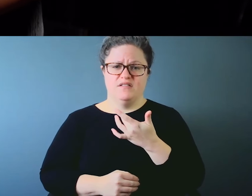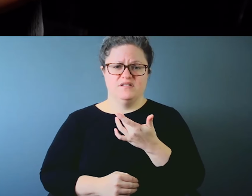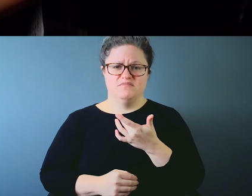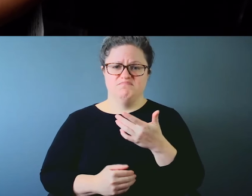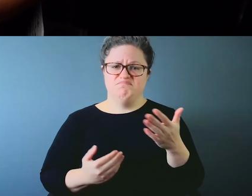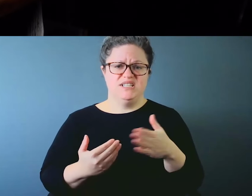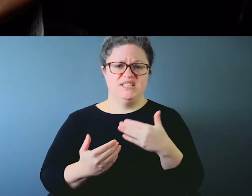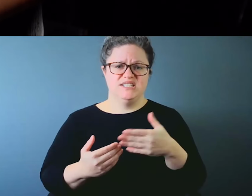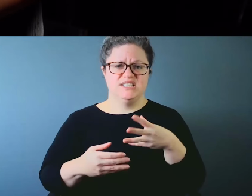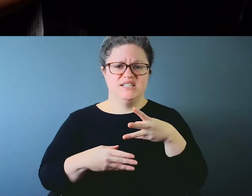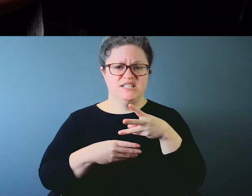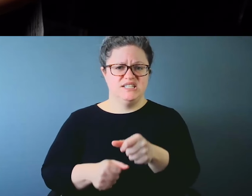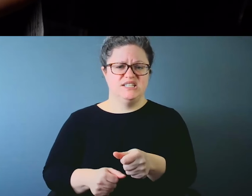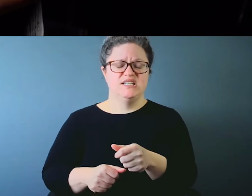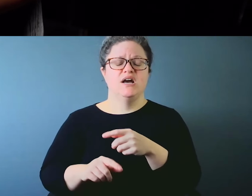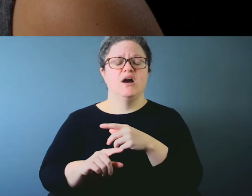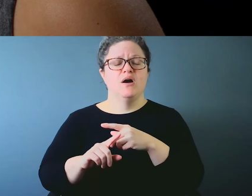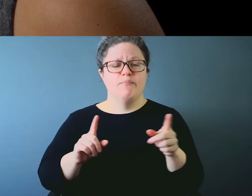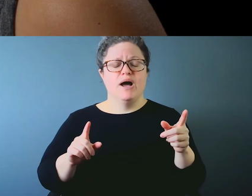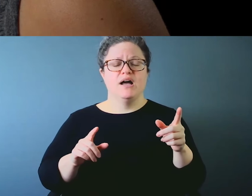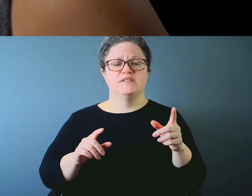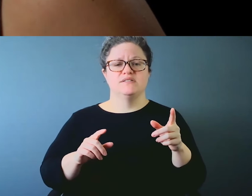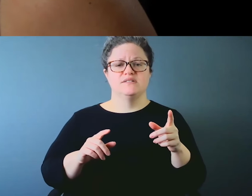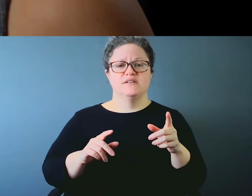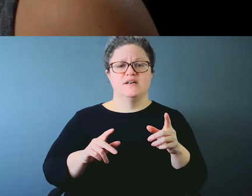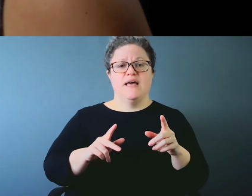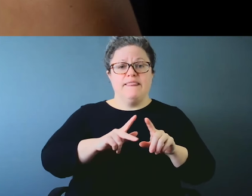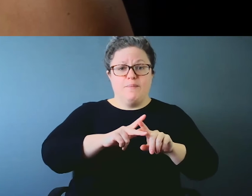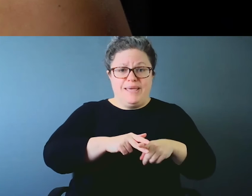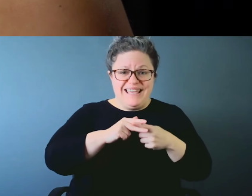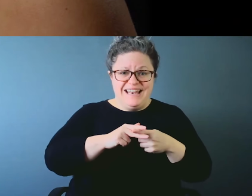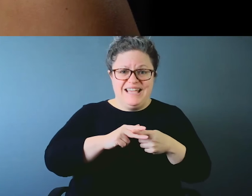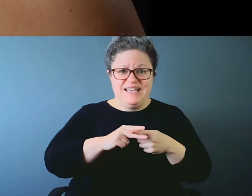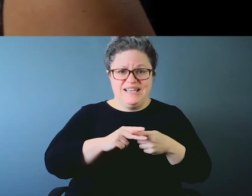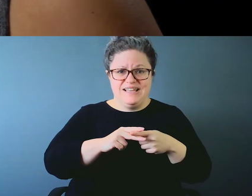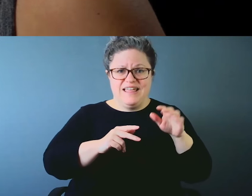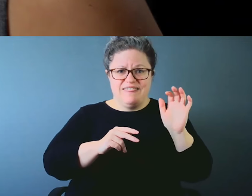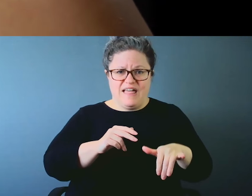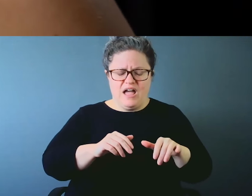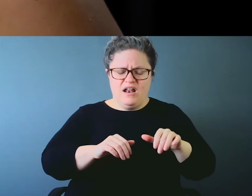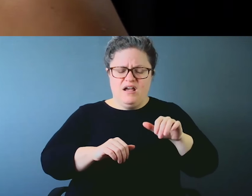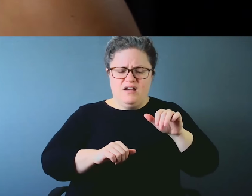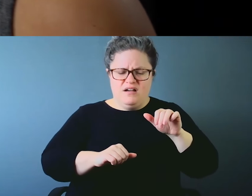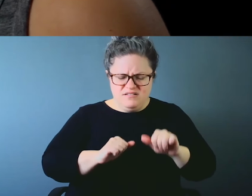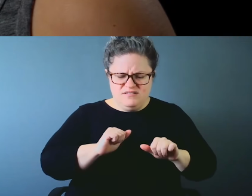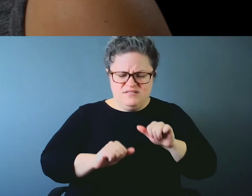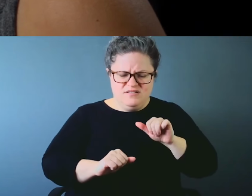but there's a conscious effort that then becomes the new norm. So it might be that learning process